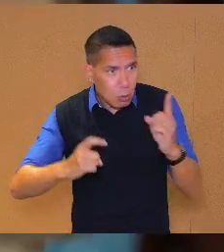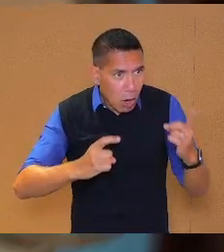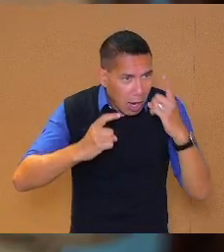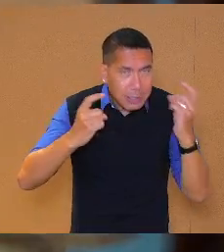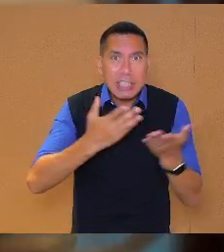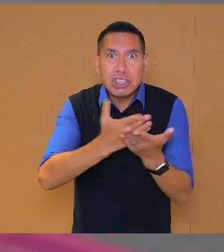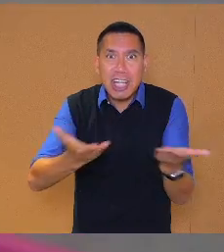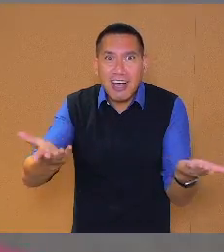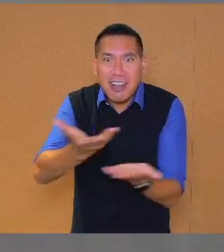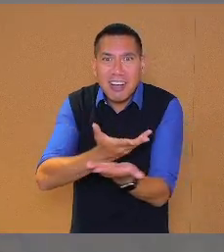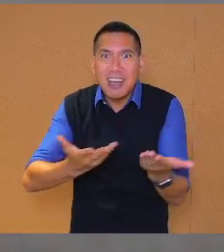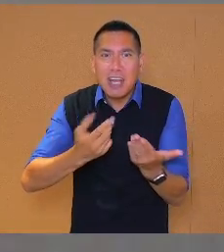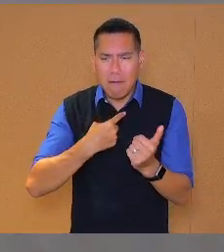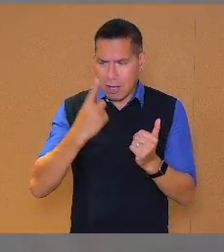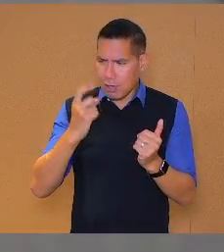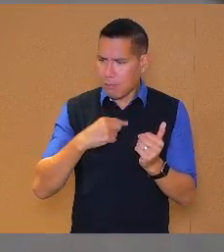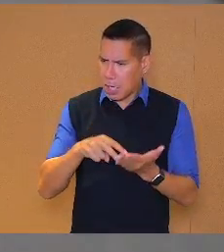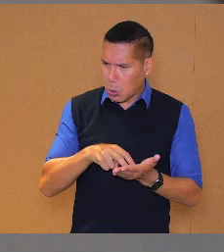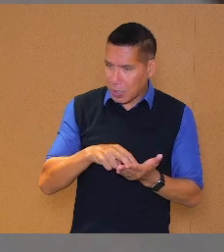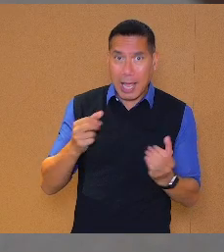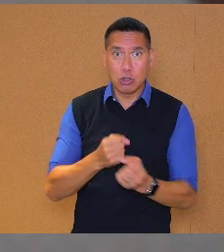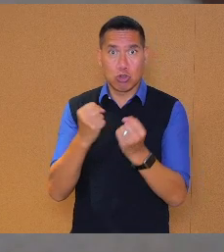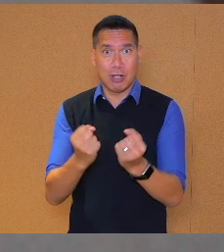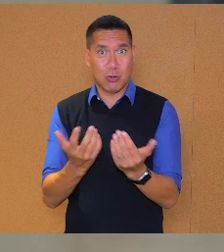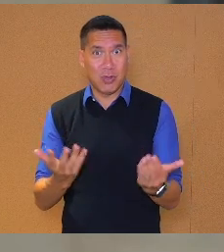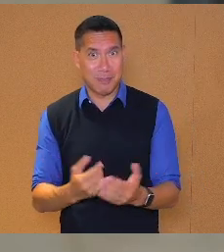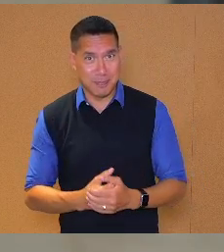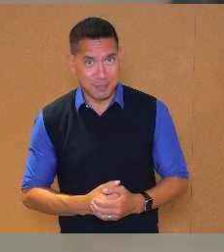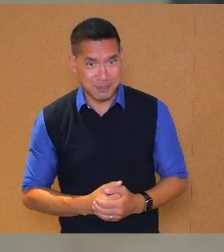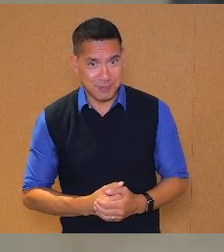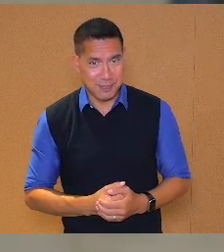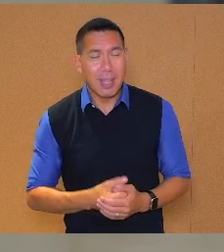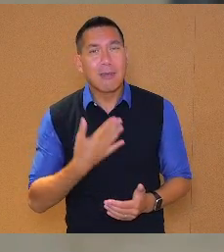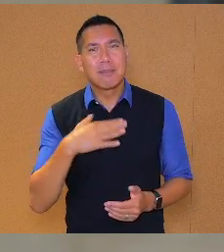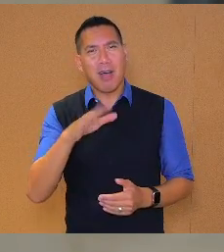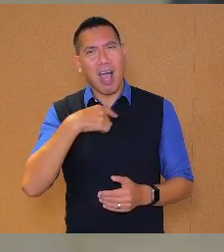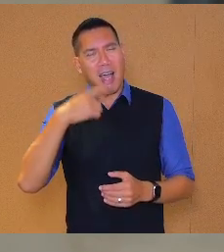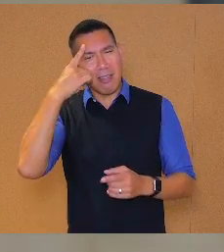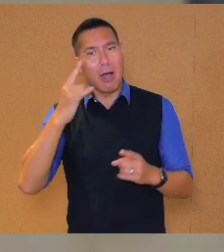weaknesses and strengths are. I think it's important so everyone can feel safe with each other.